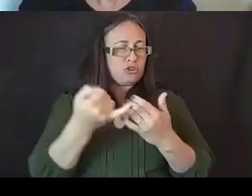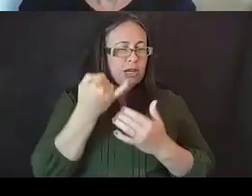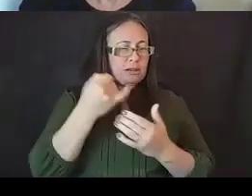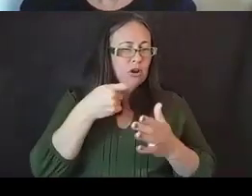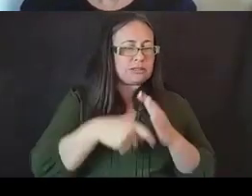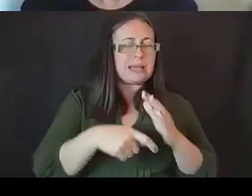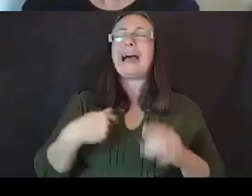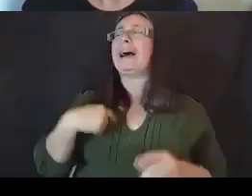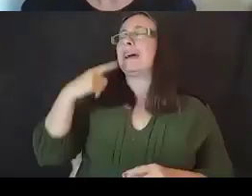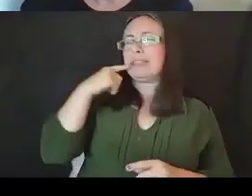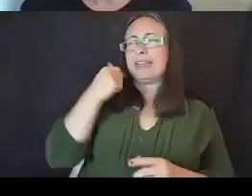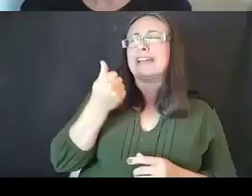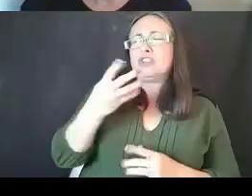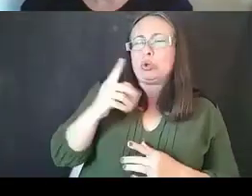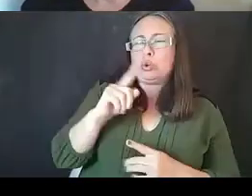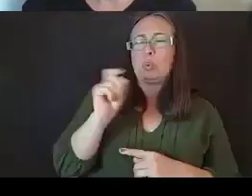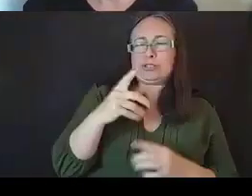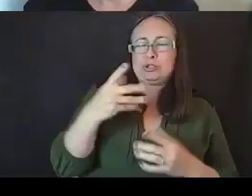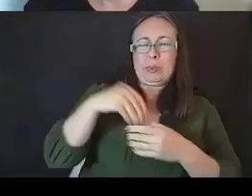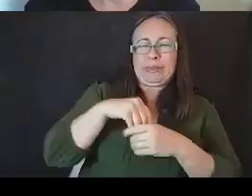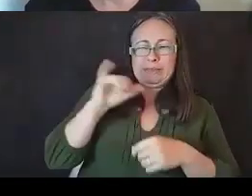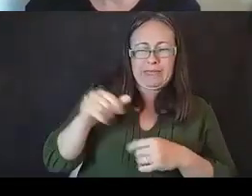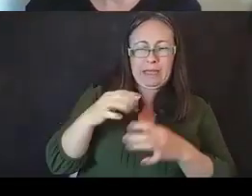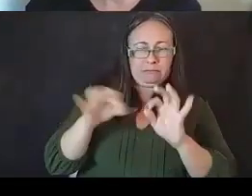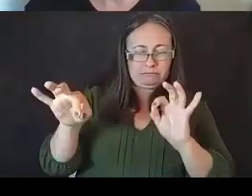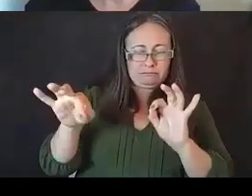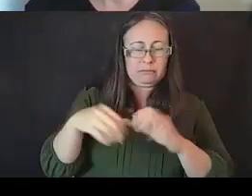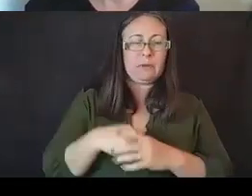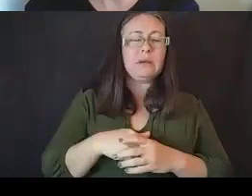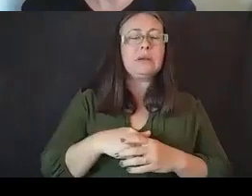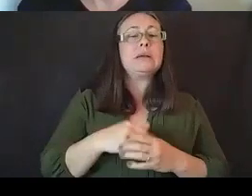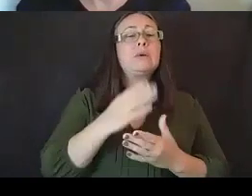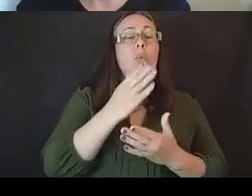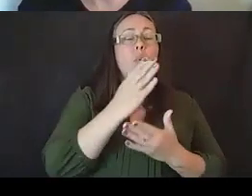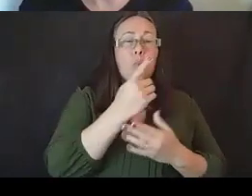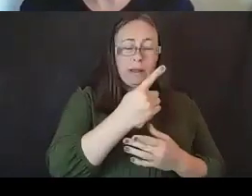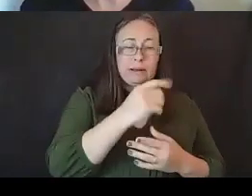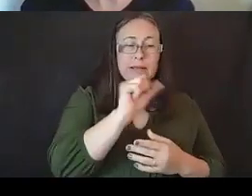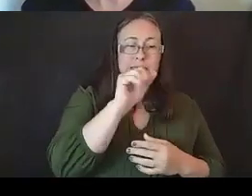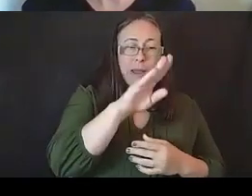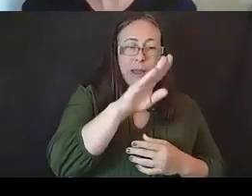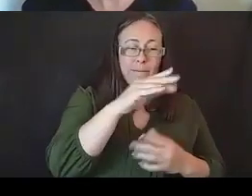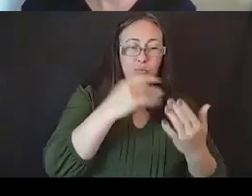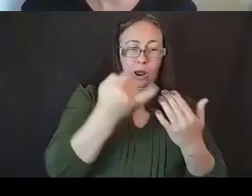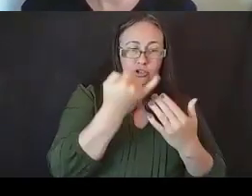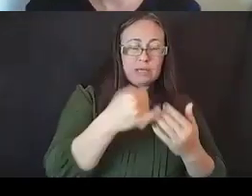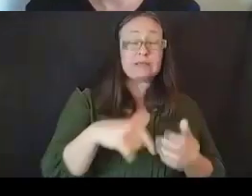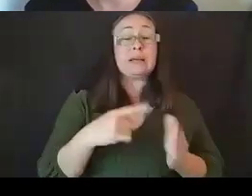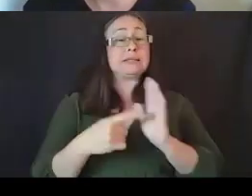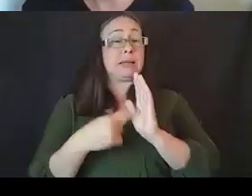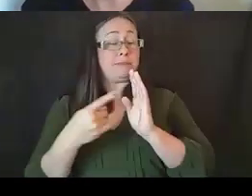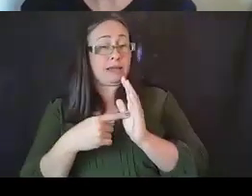a few questions in there. One, subprojects, another, sub-awards, sometimes the same, sometimes different,